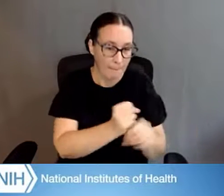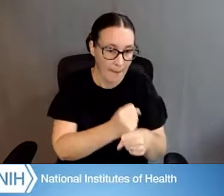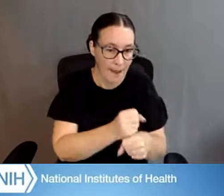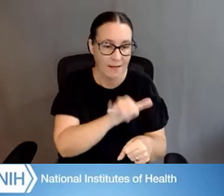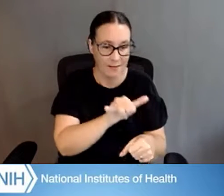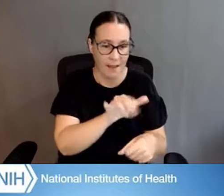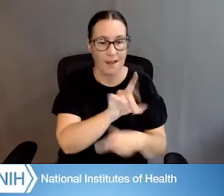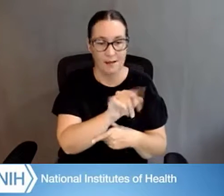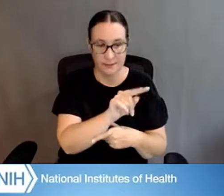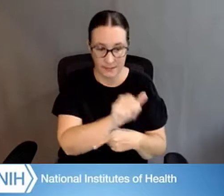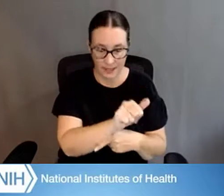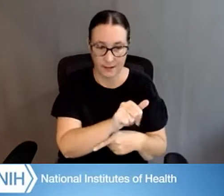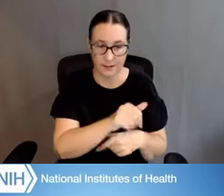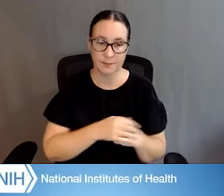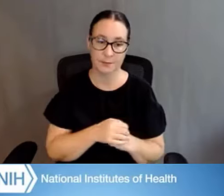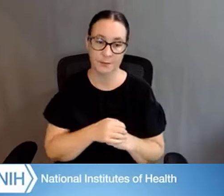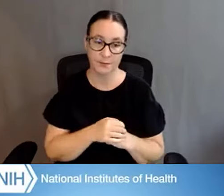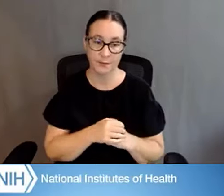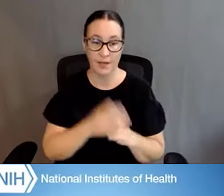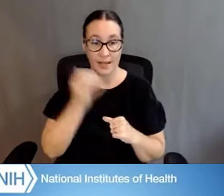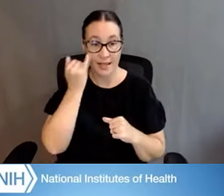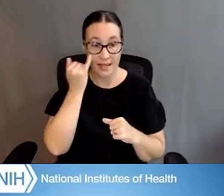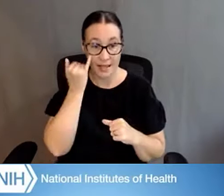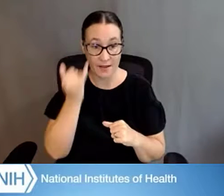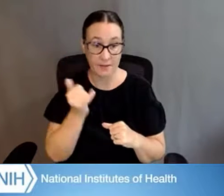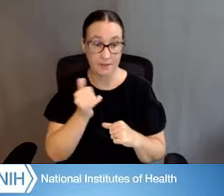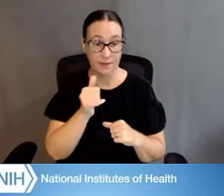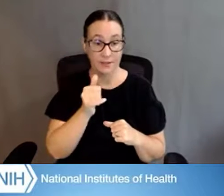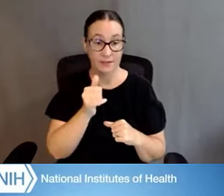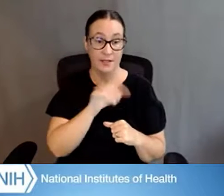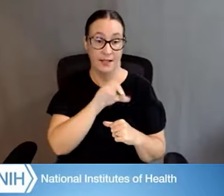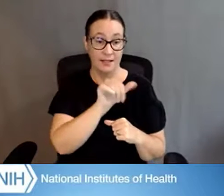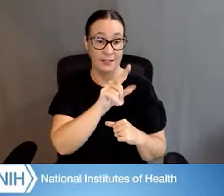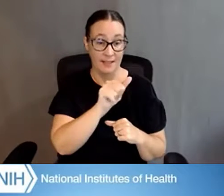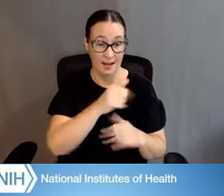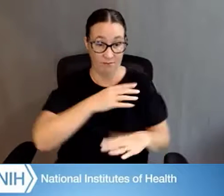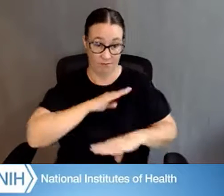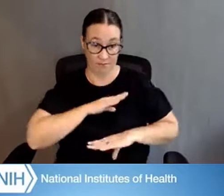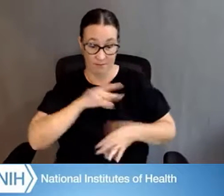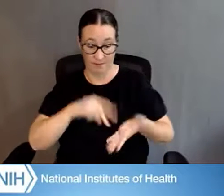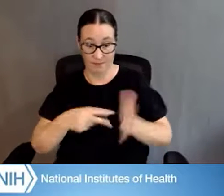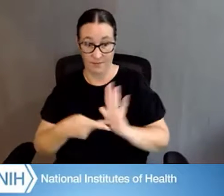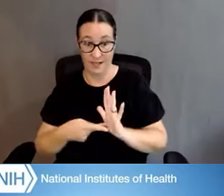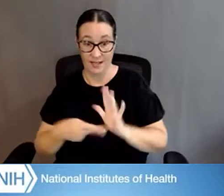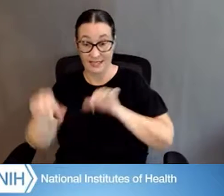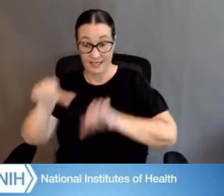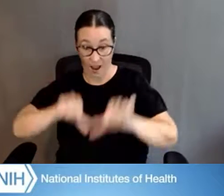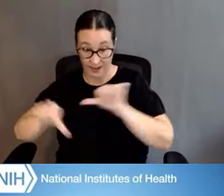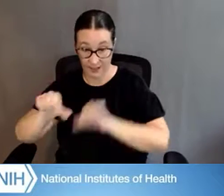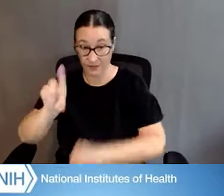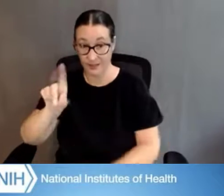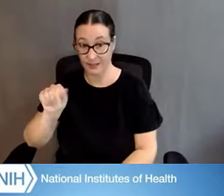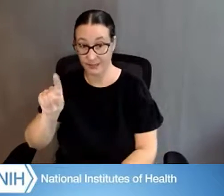if the qualitative data in question meets the definition of scientific data, which is defined in the policy